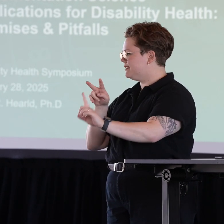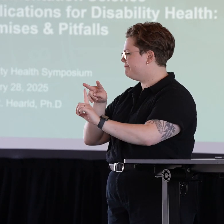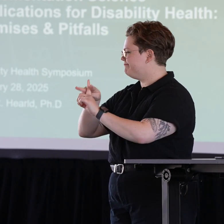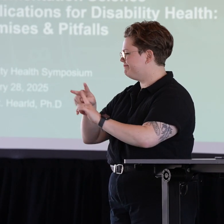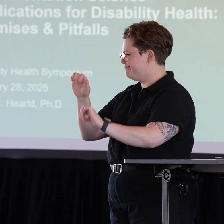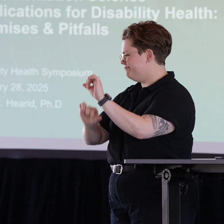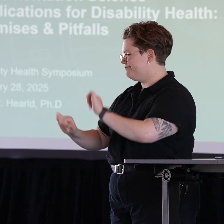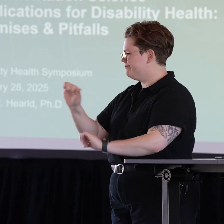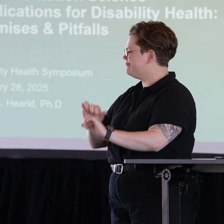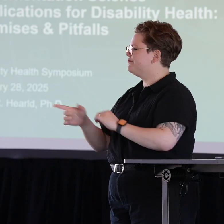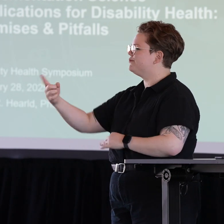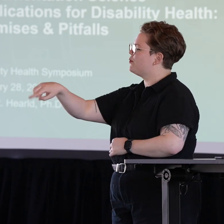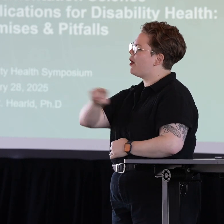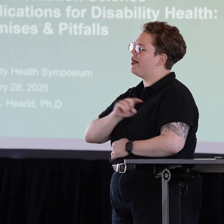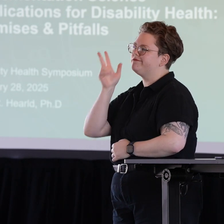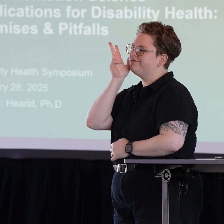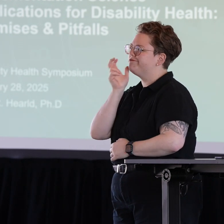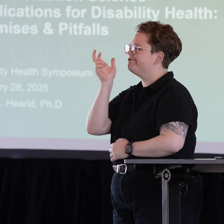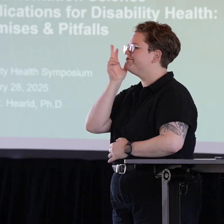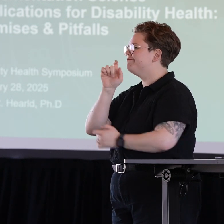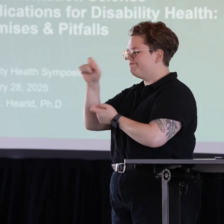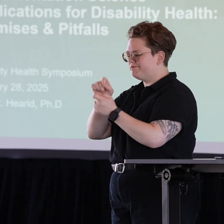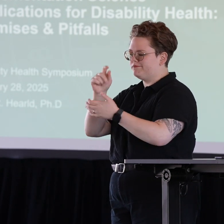think you've all been hearing about specific projects that